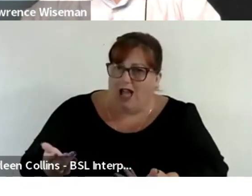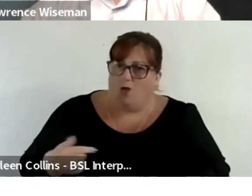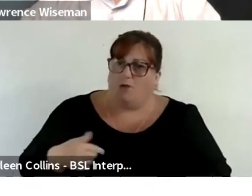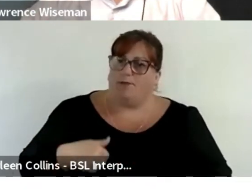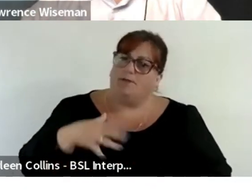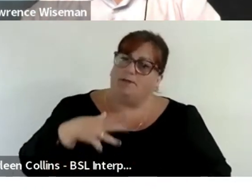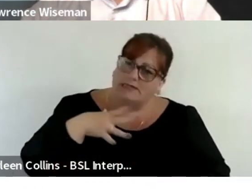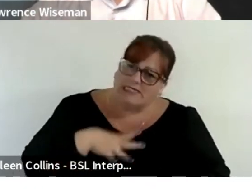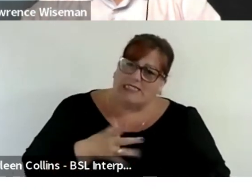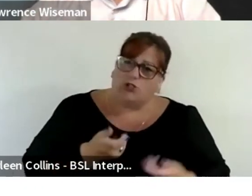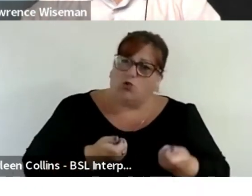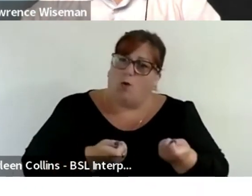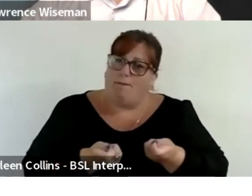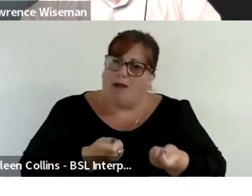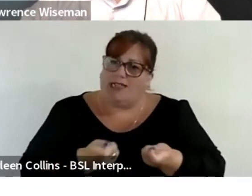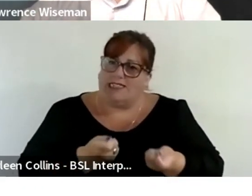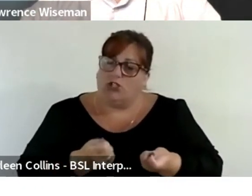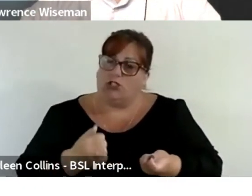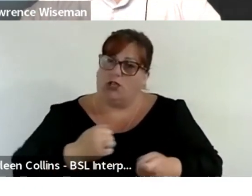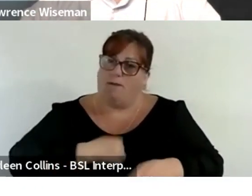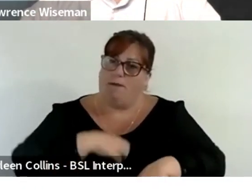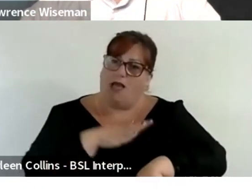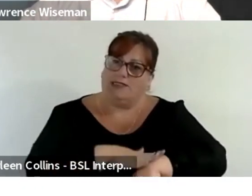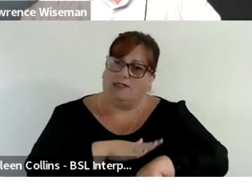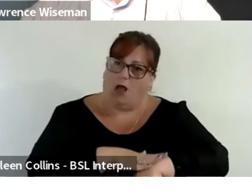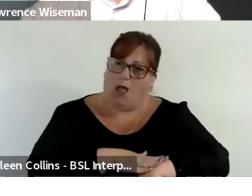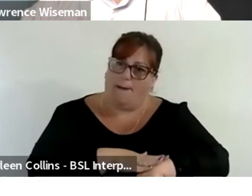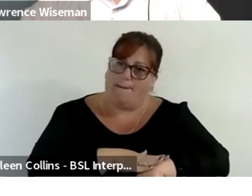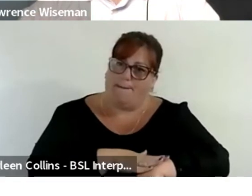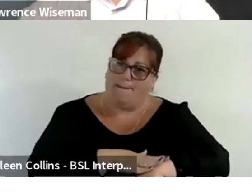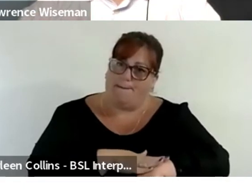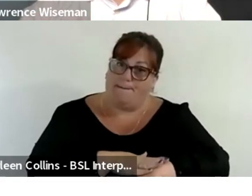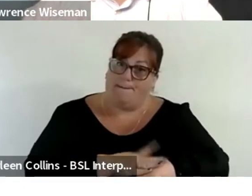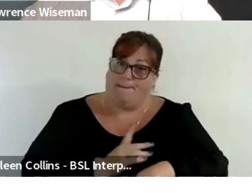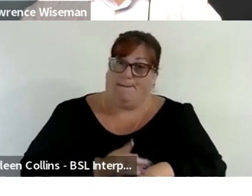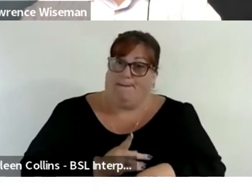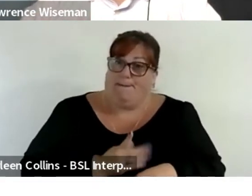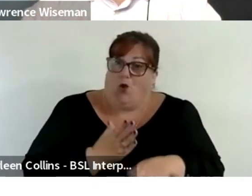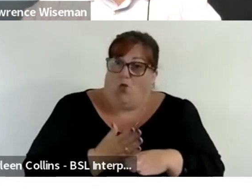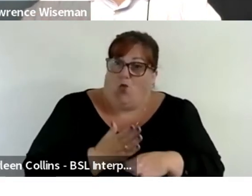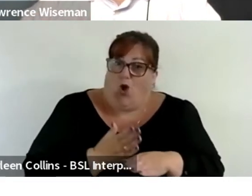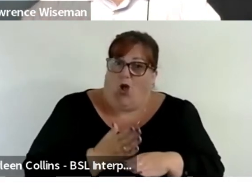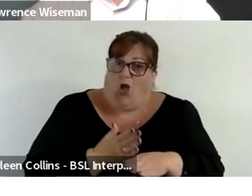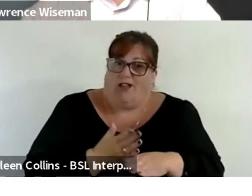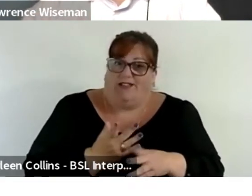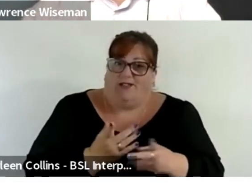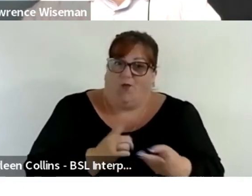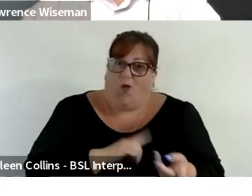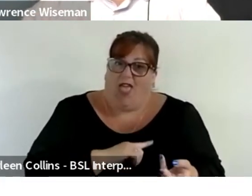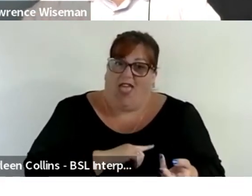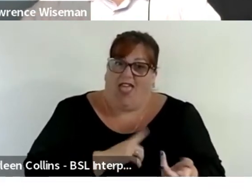But the reason that works is because of the respect and the courtesy that comes with it in the way that we treat each other.